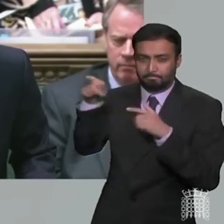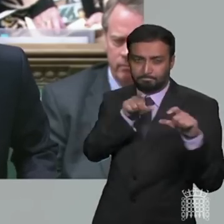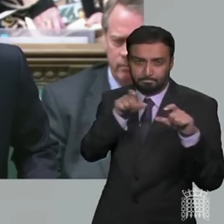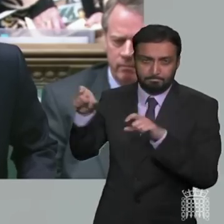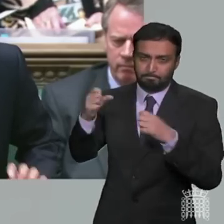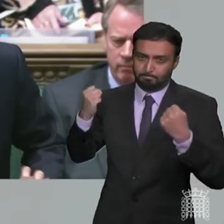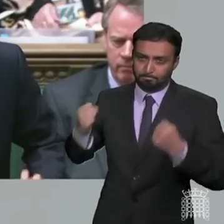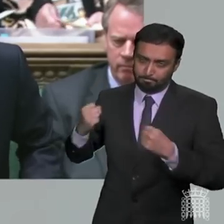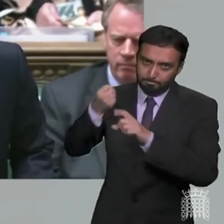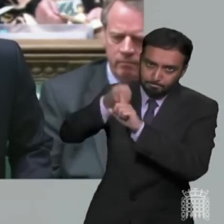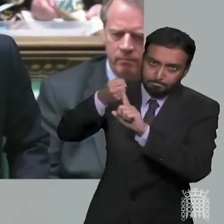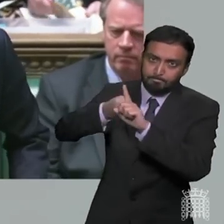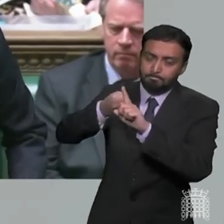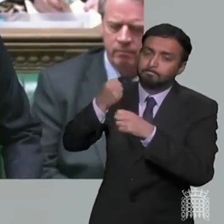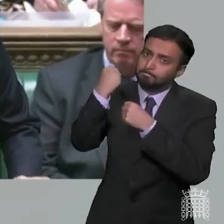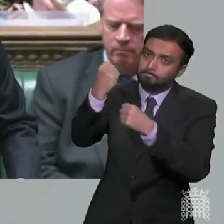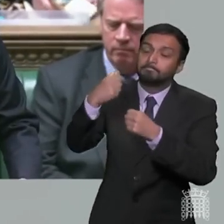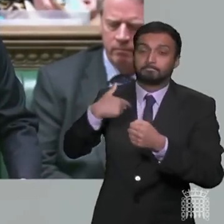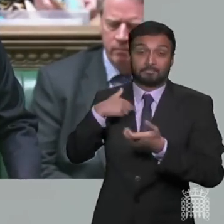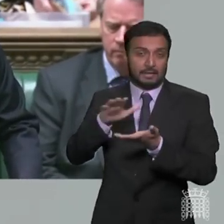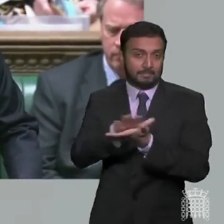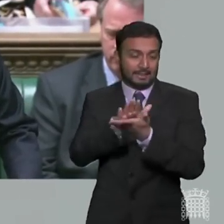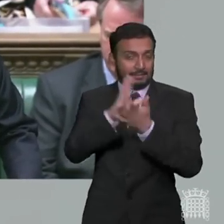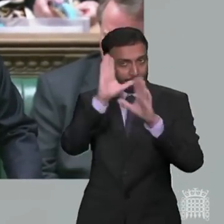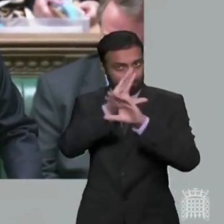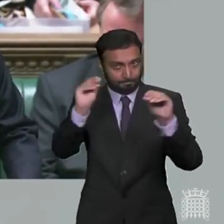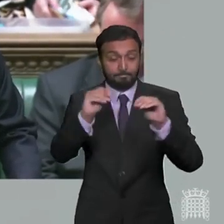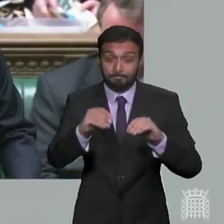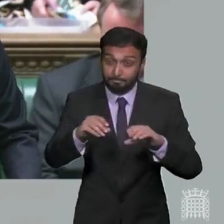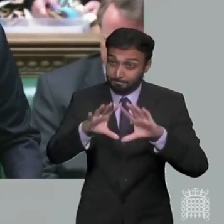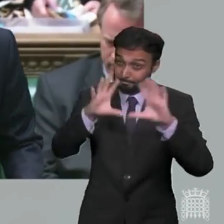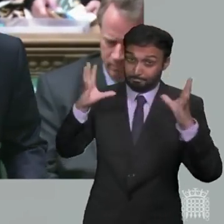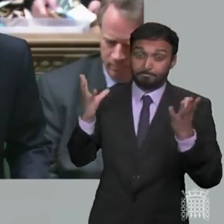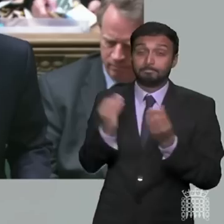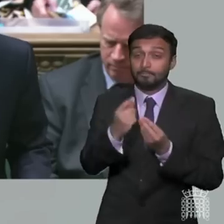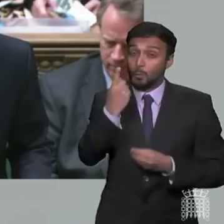I am pleased to tell him that all 1,250 primary care networks in England are entitled to recruit